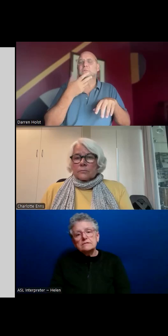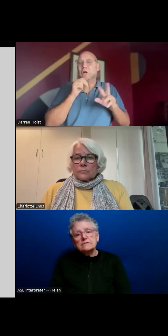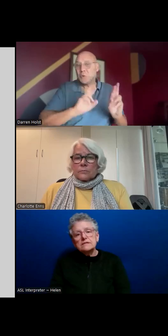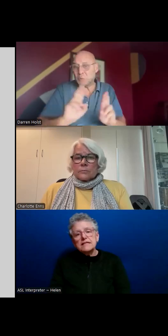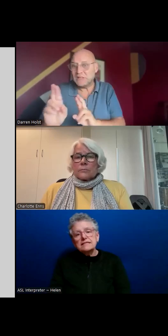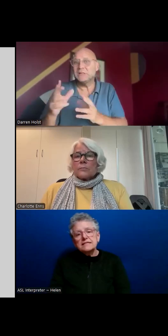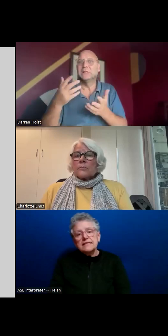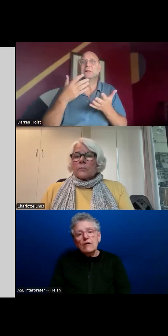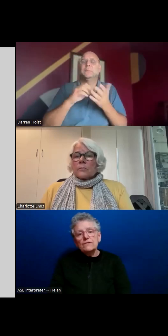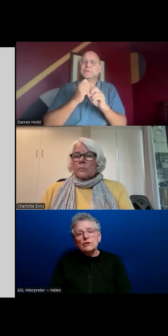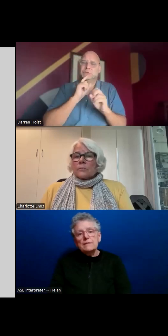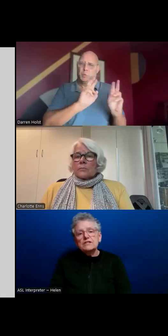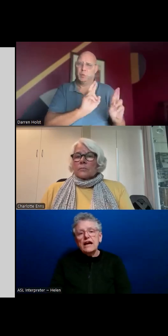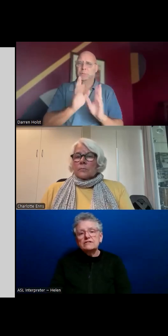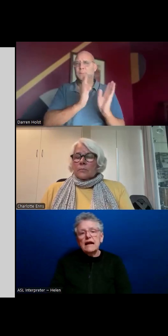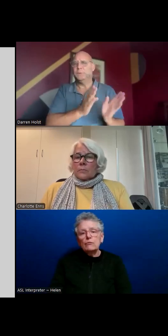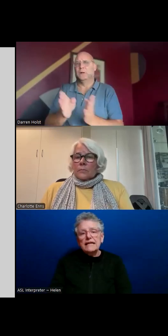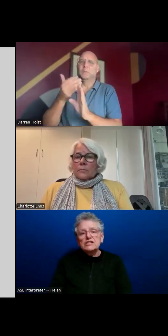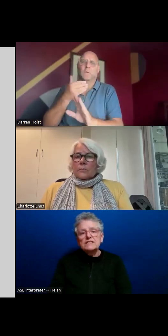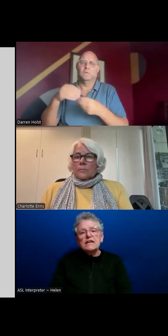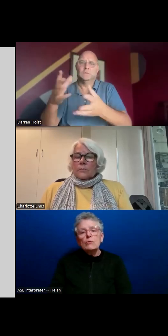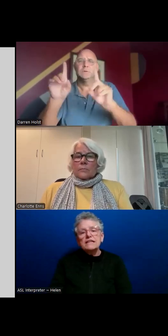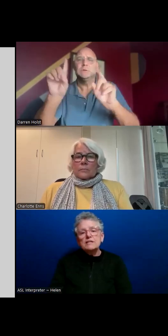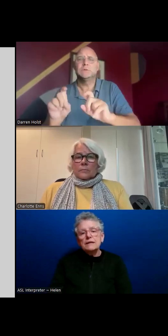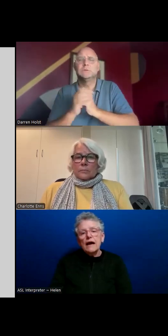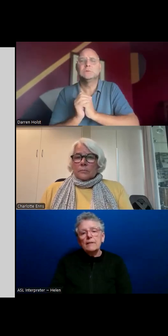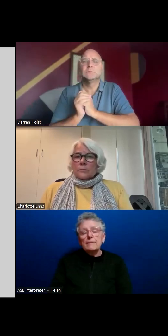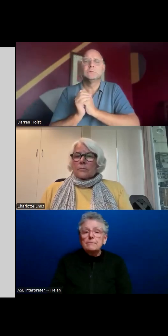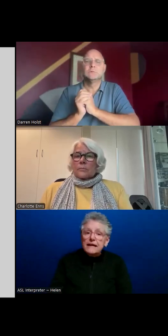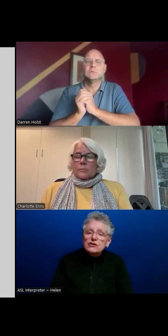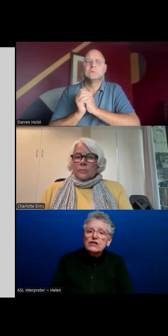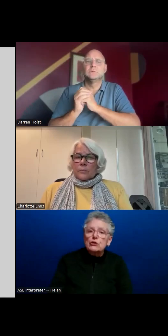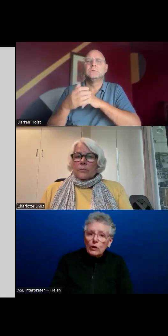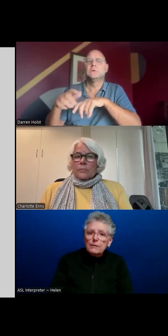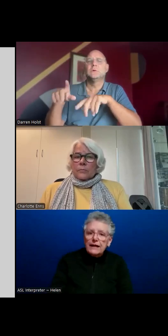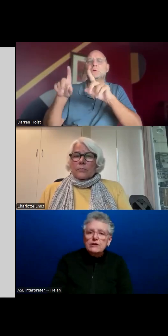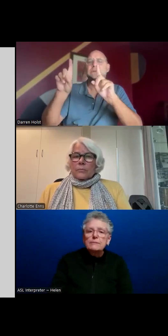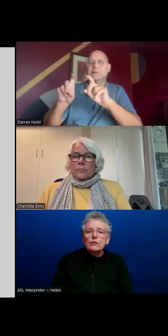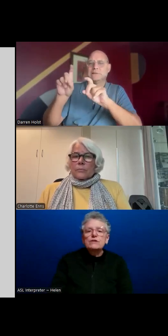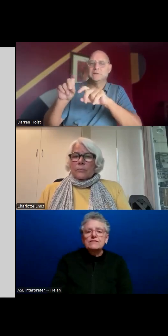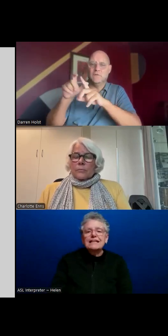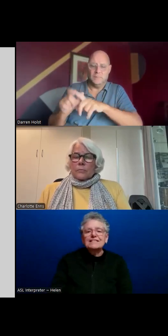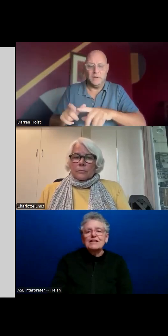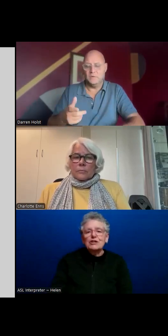Is the-- the test itself, you know, maybe the child's not ready. Just we need to be-- Make sure that you're prepared